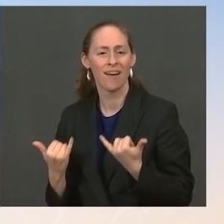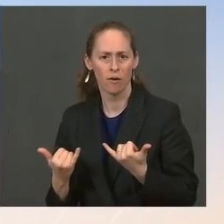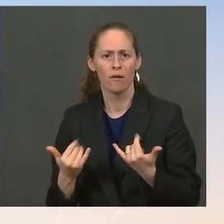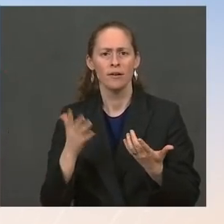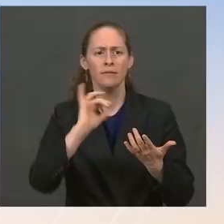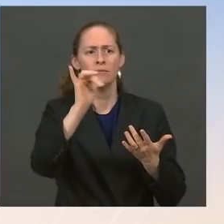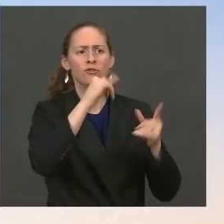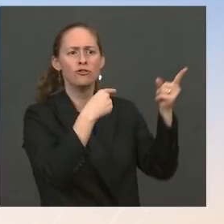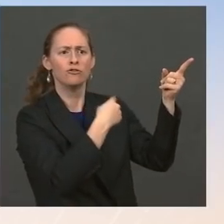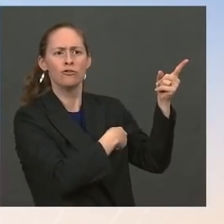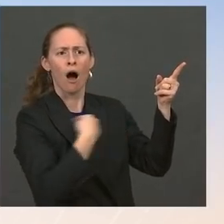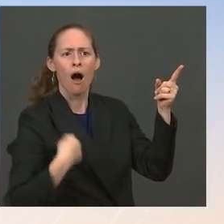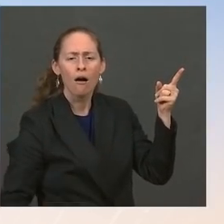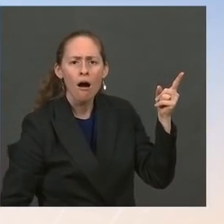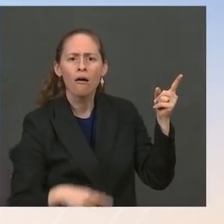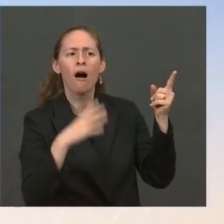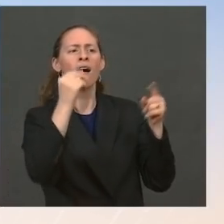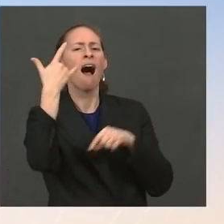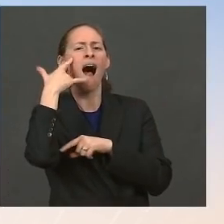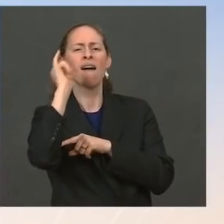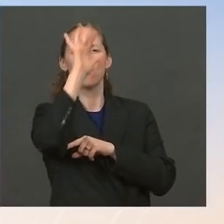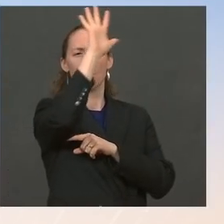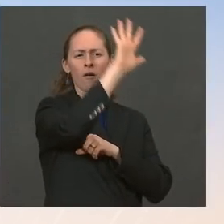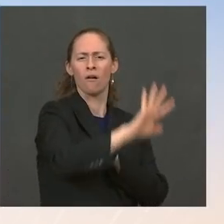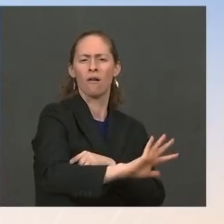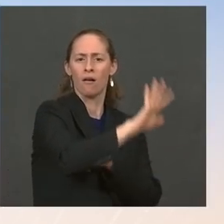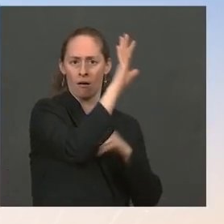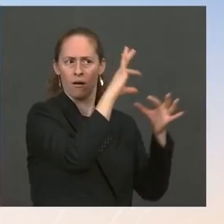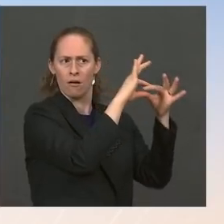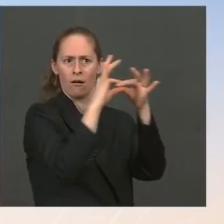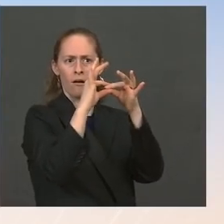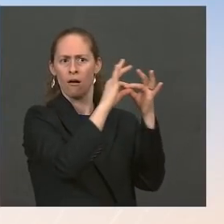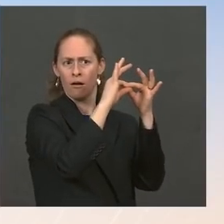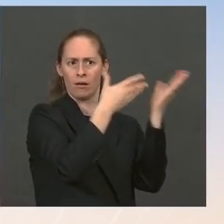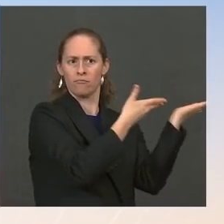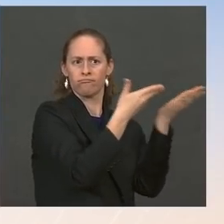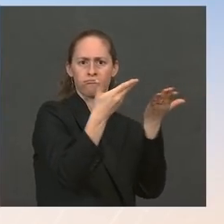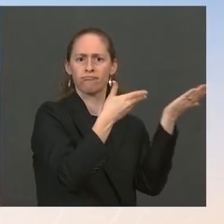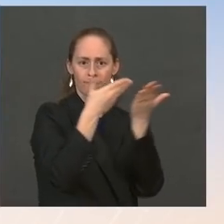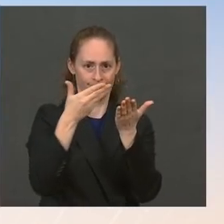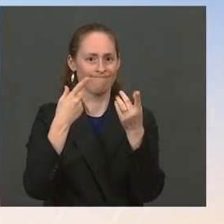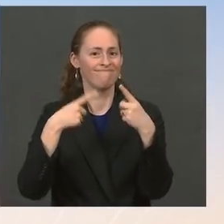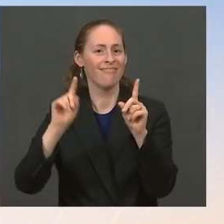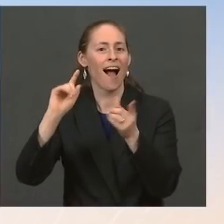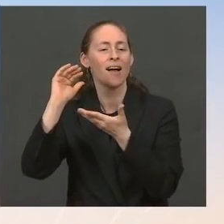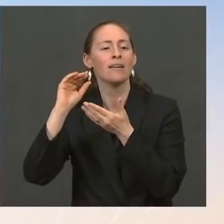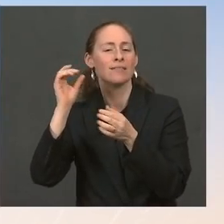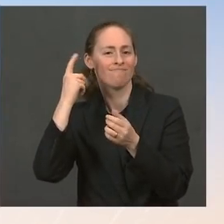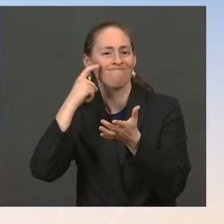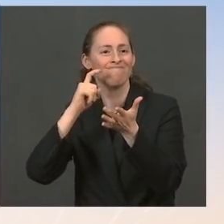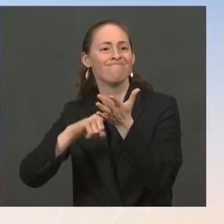And, of course, this reduction in prices and shipping costs helps ensure that we are cutting costs for consumers as well.